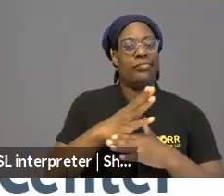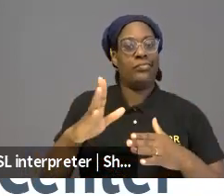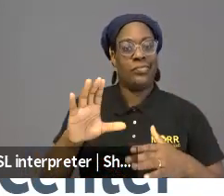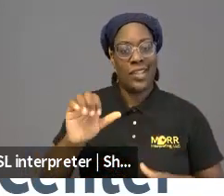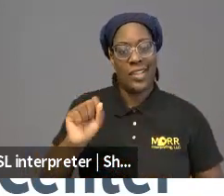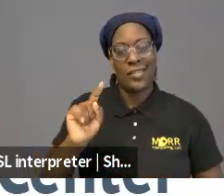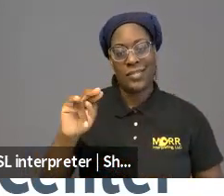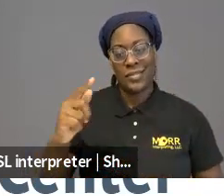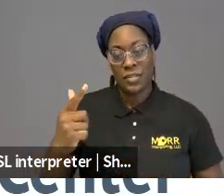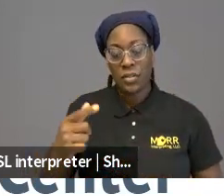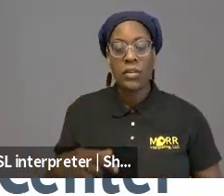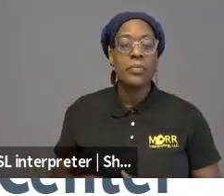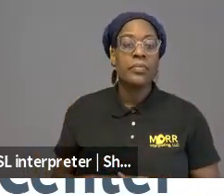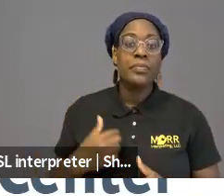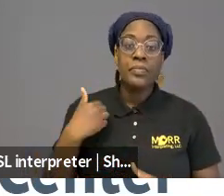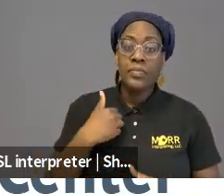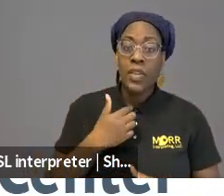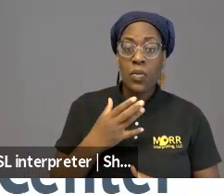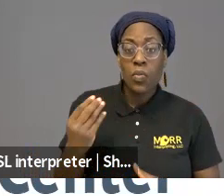and graduate student writing groups. [Beth]